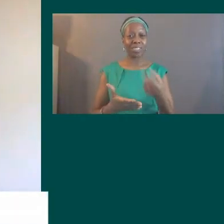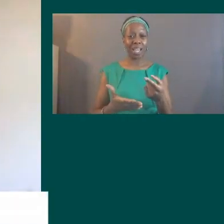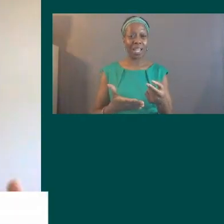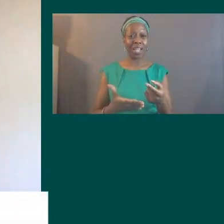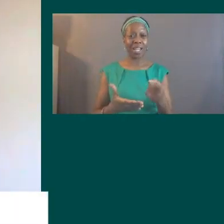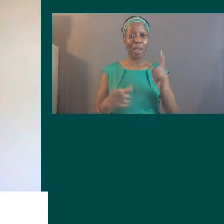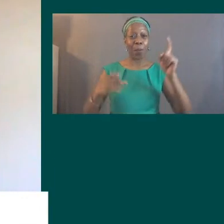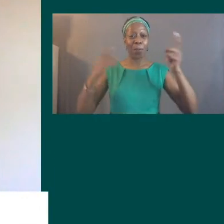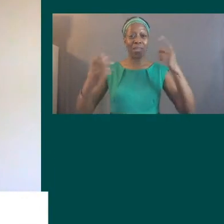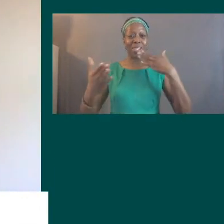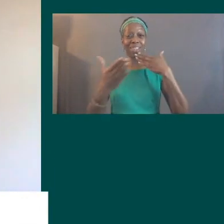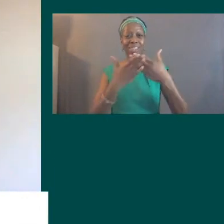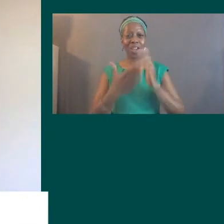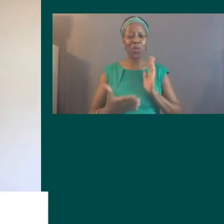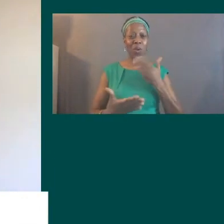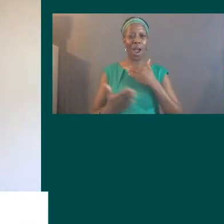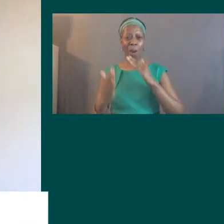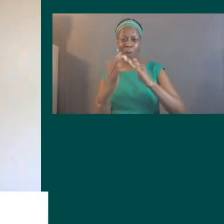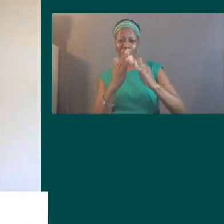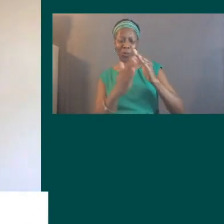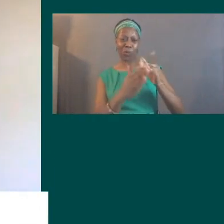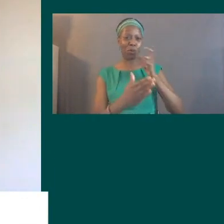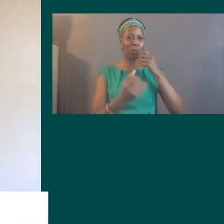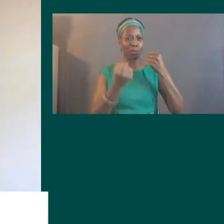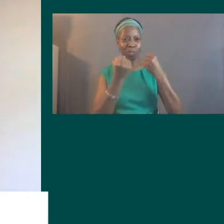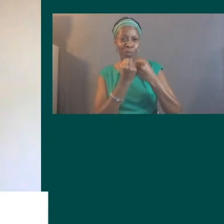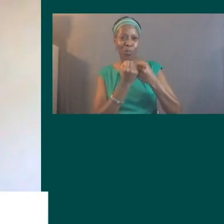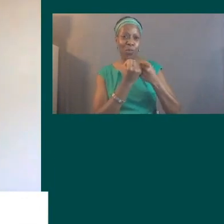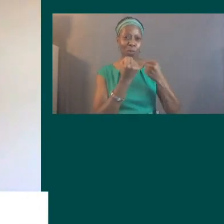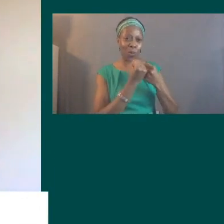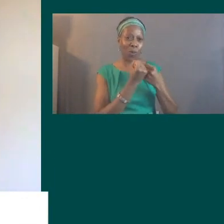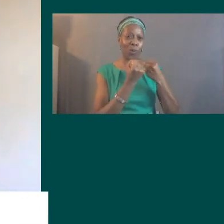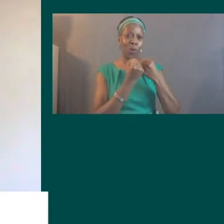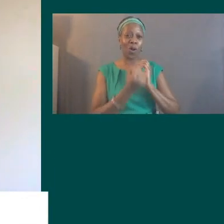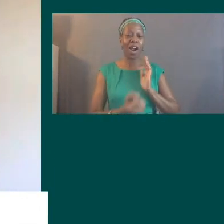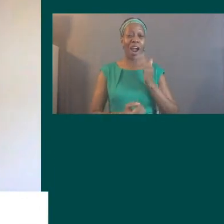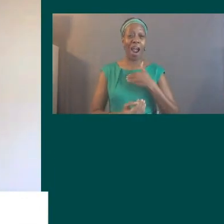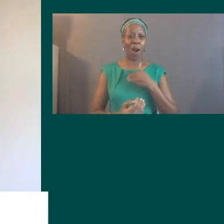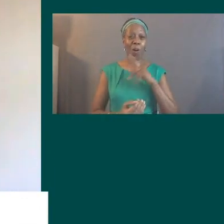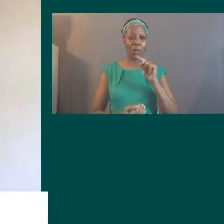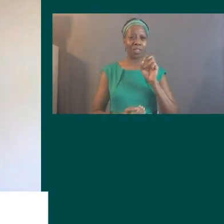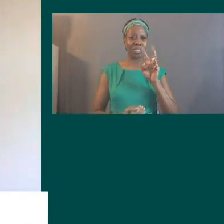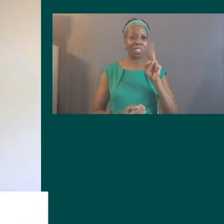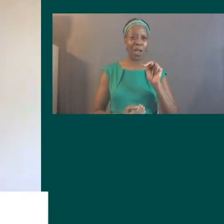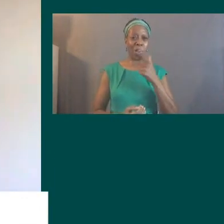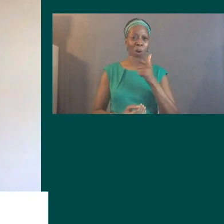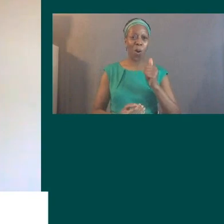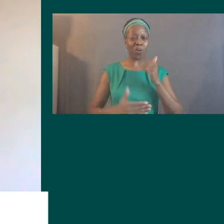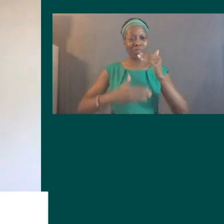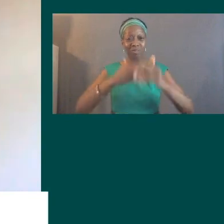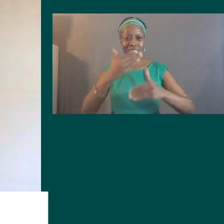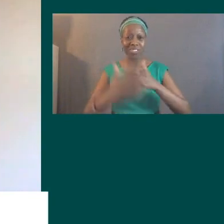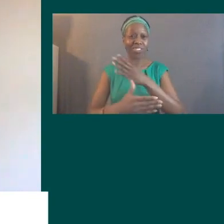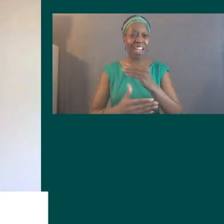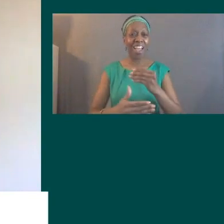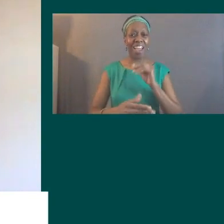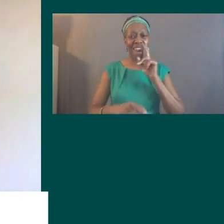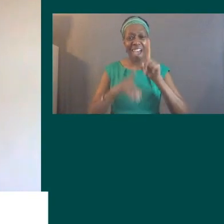to our community who has supported these town hall series and being really engaged and ask as many questions as you have.